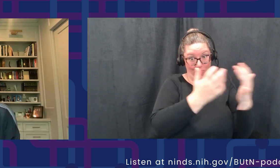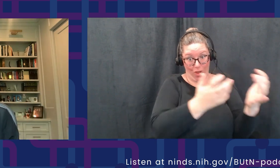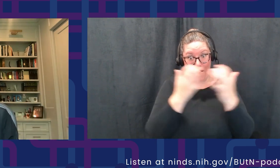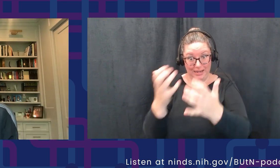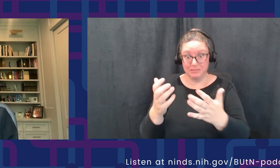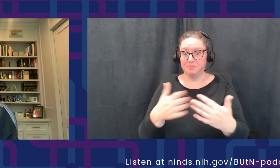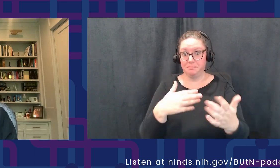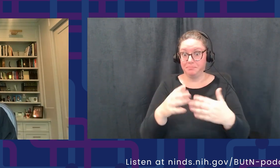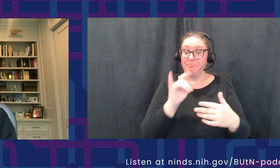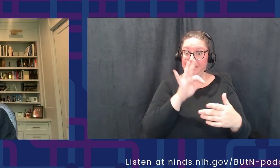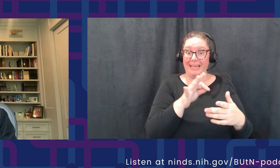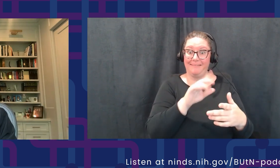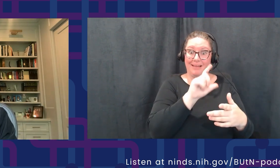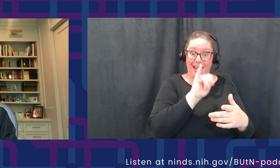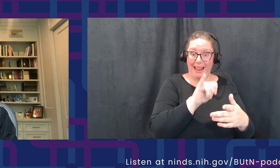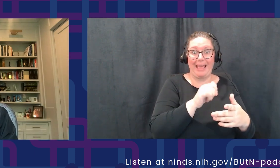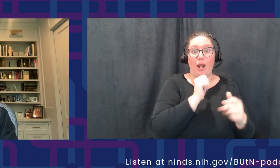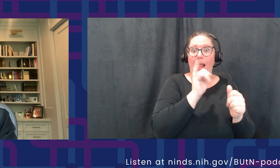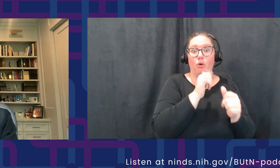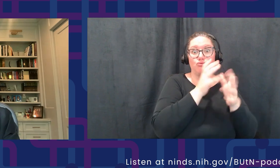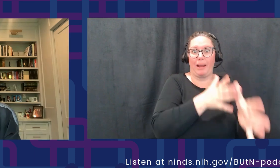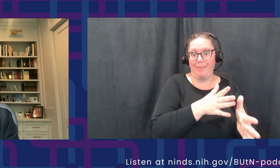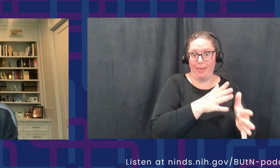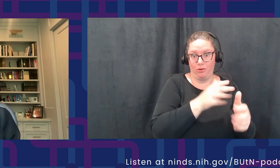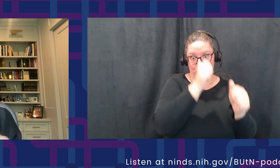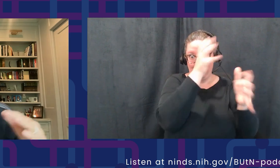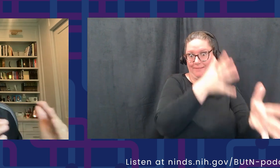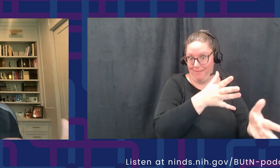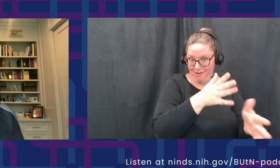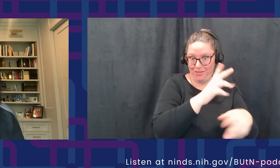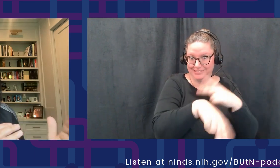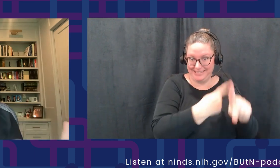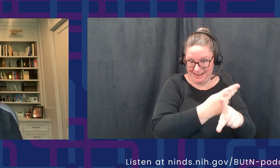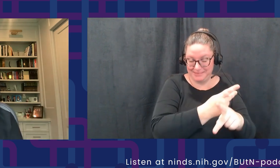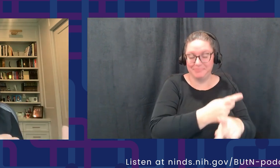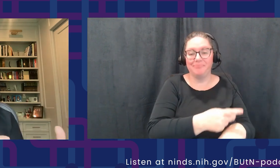literally, grandmother type and grandfather type, or true scientists.